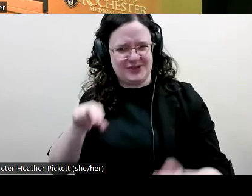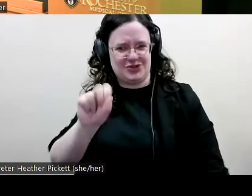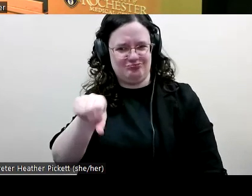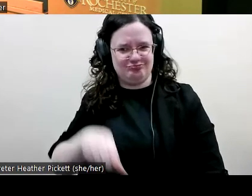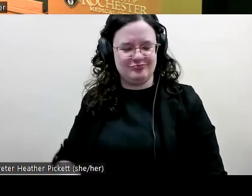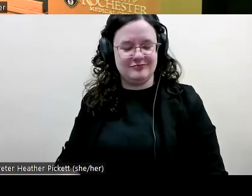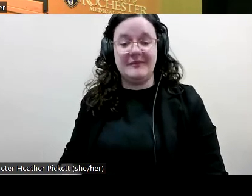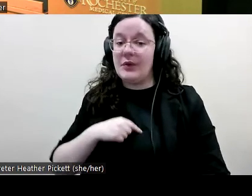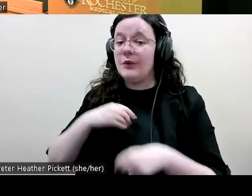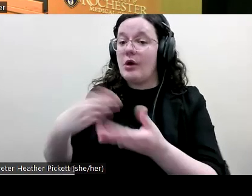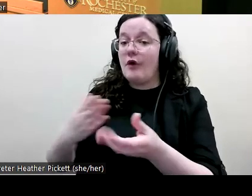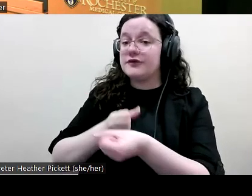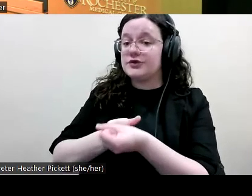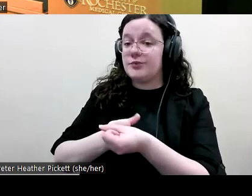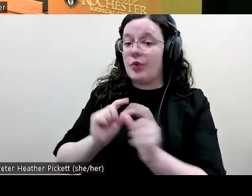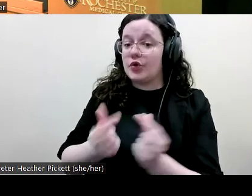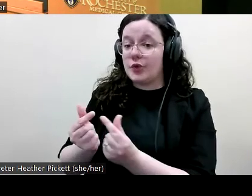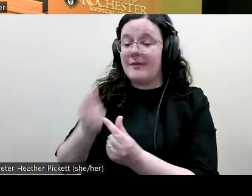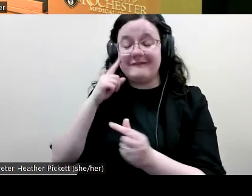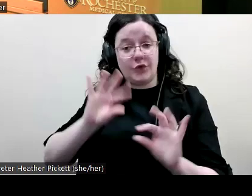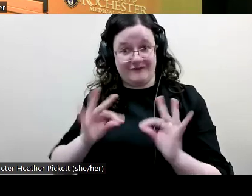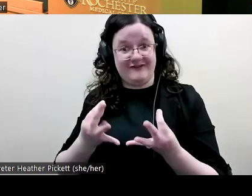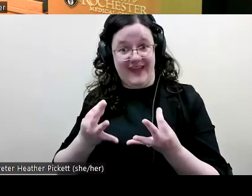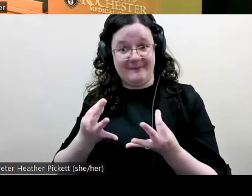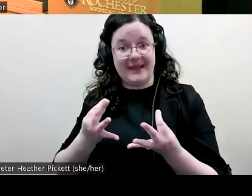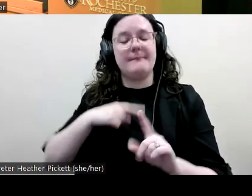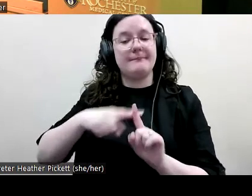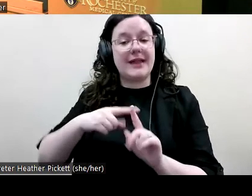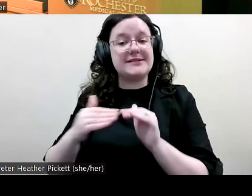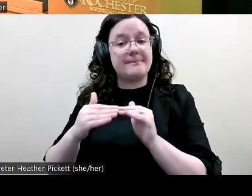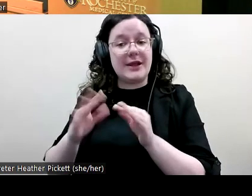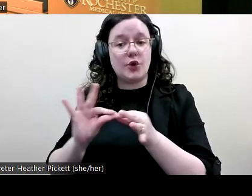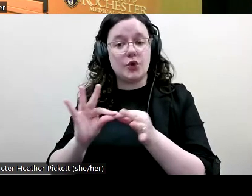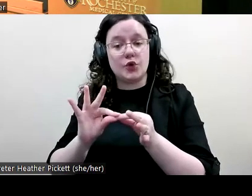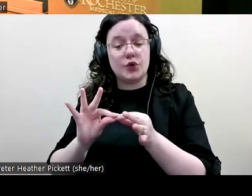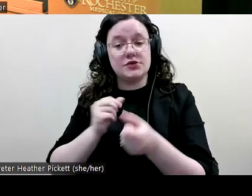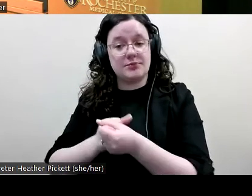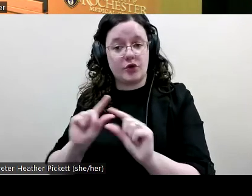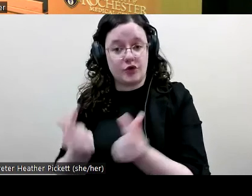offer family support groups peer connection support groups and we currently are in we have